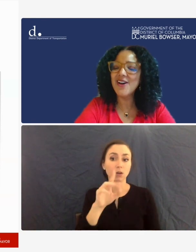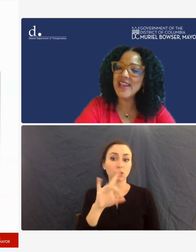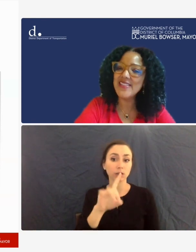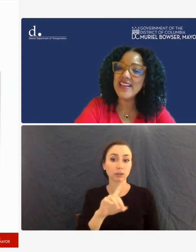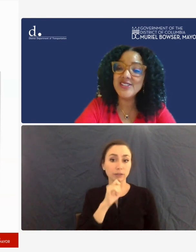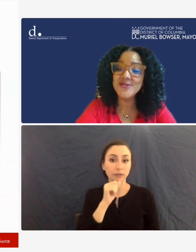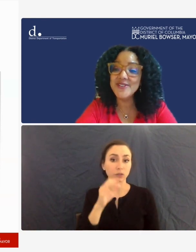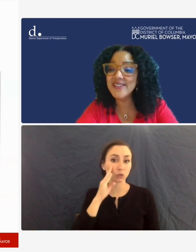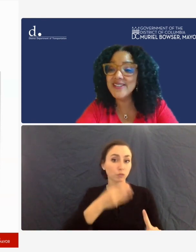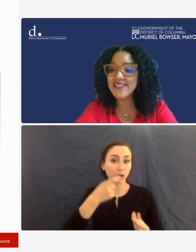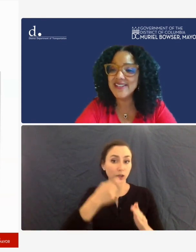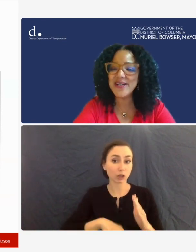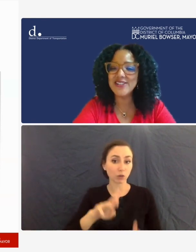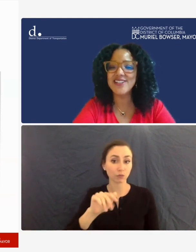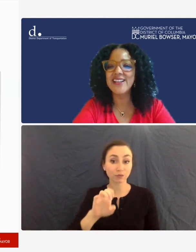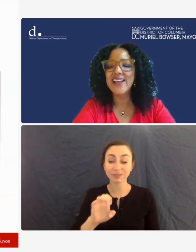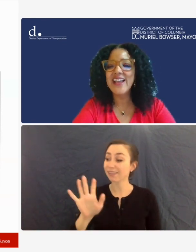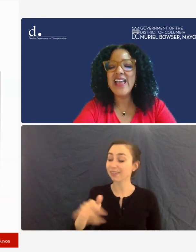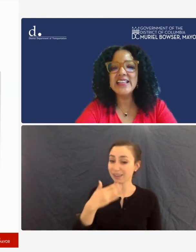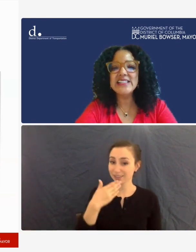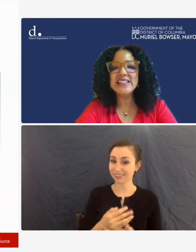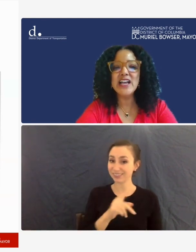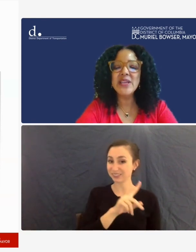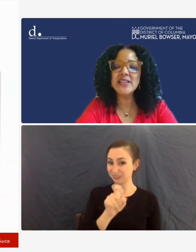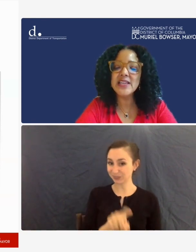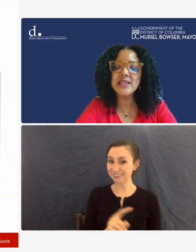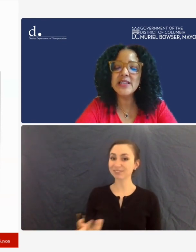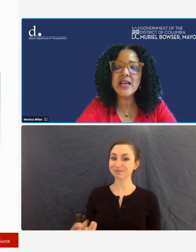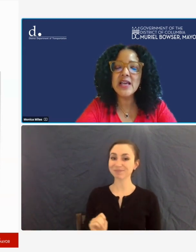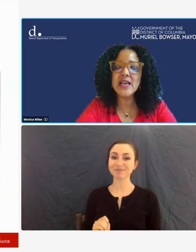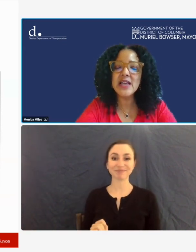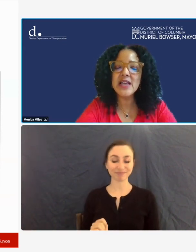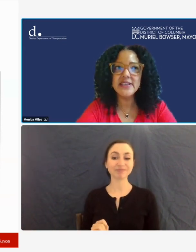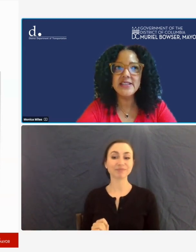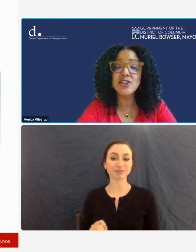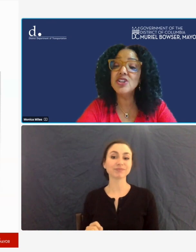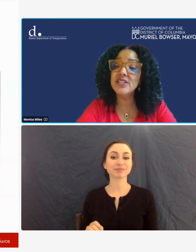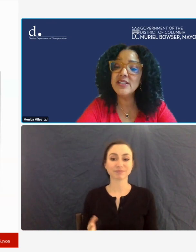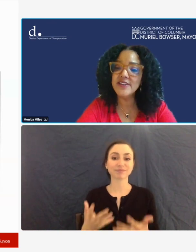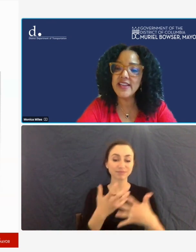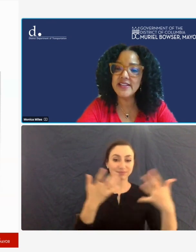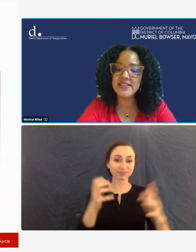okay that is a really really good question and um in a lot of cases in a good deal of cases